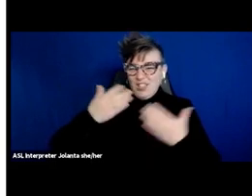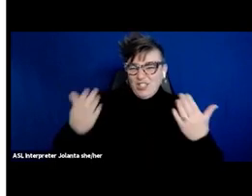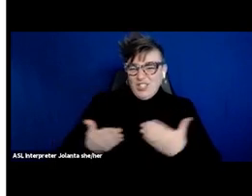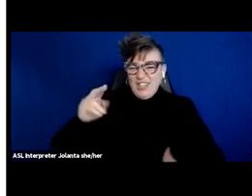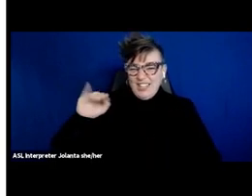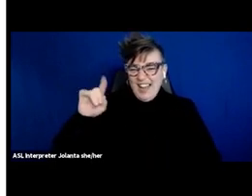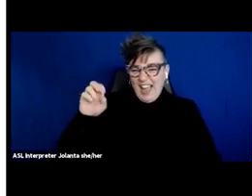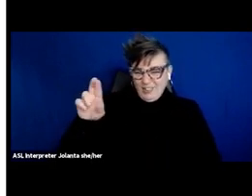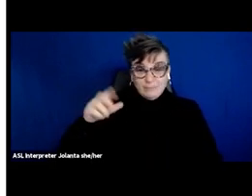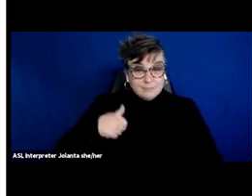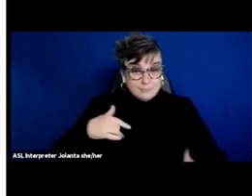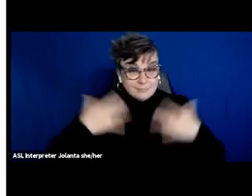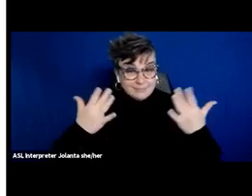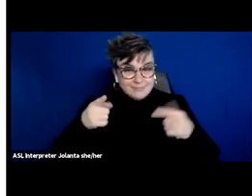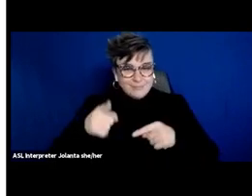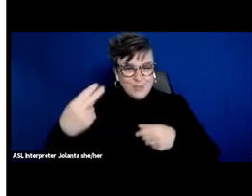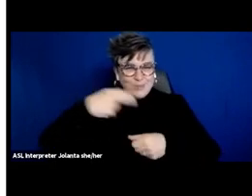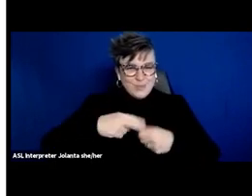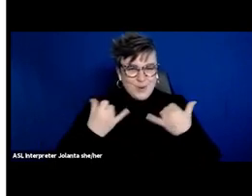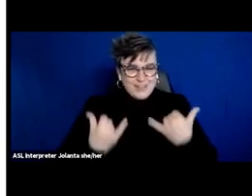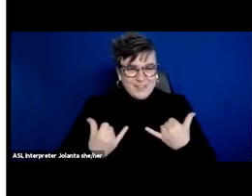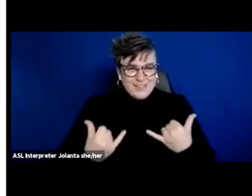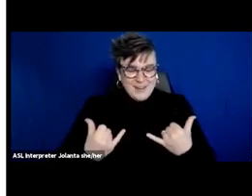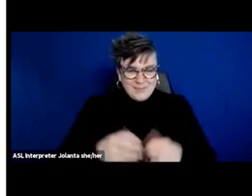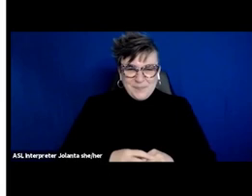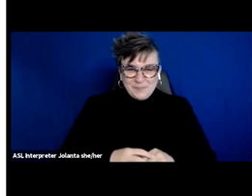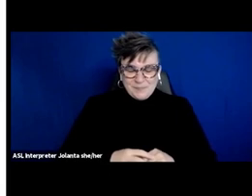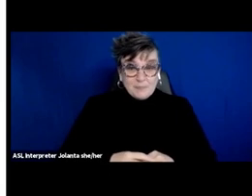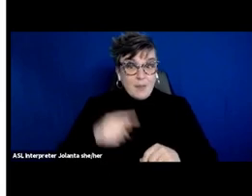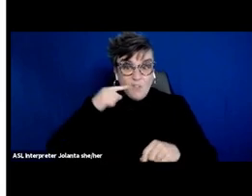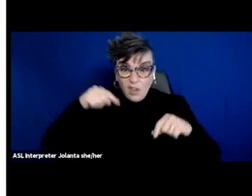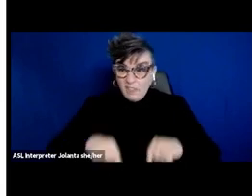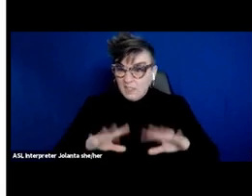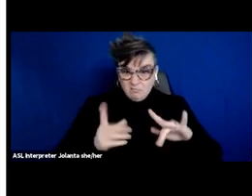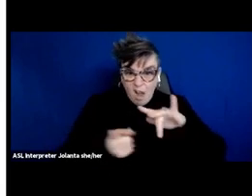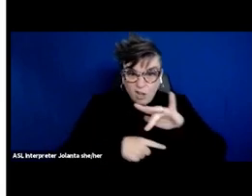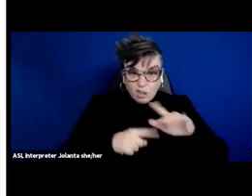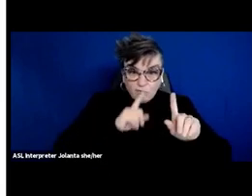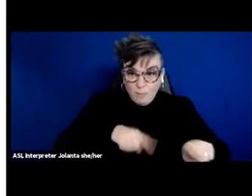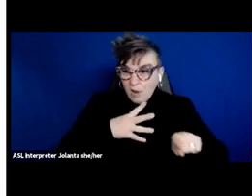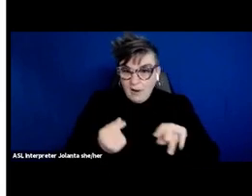us today for this important, underreported, and under-recognized topic. The fact you are